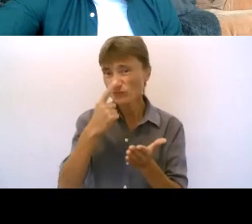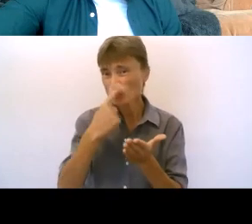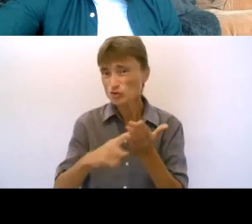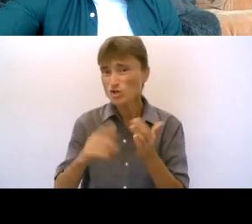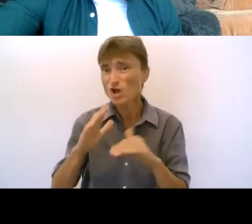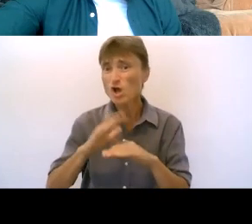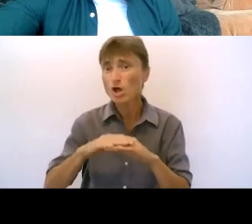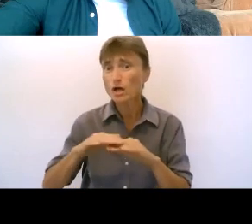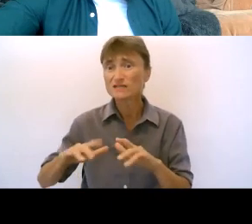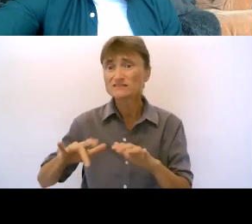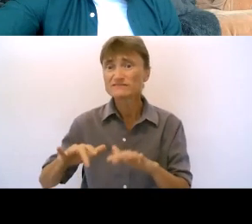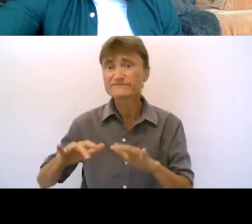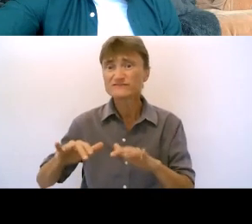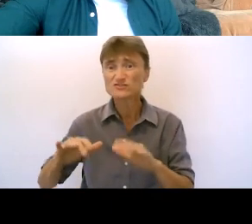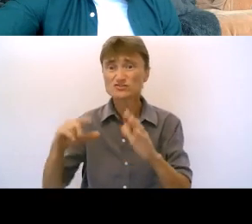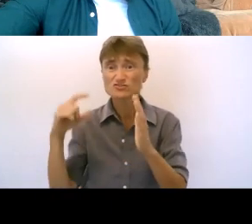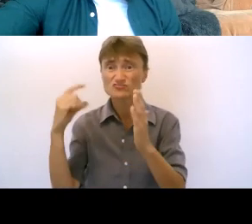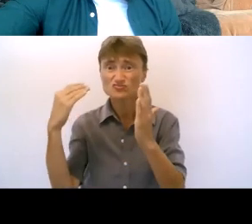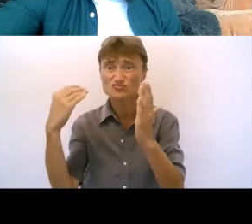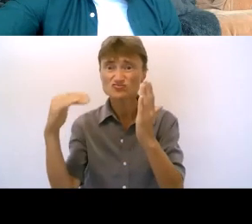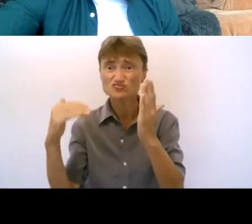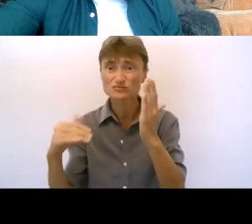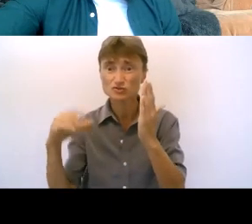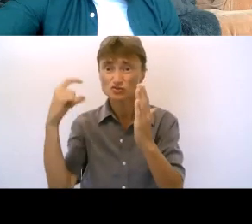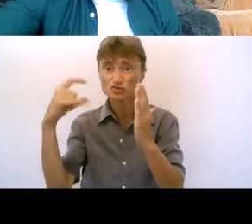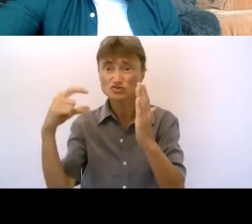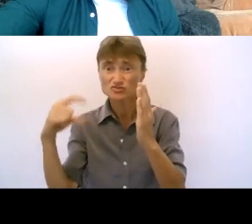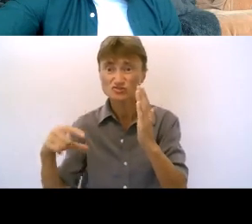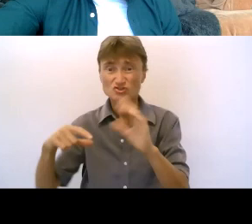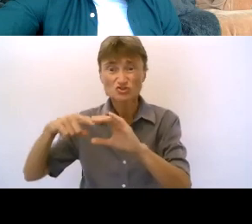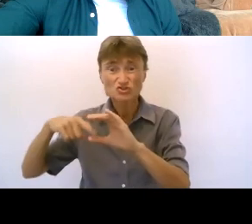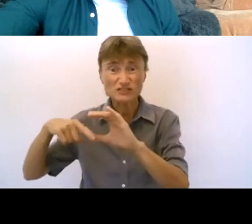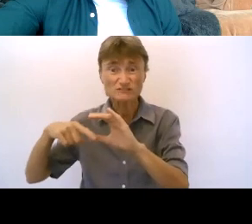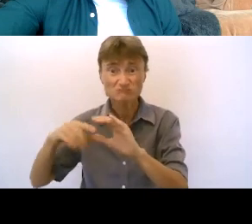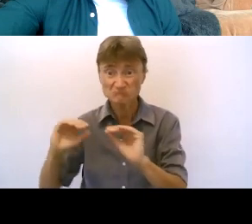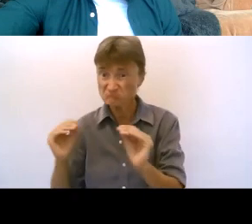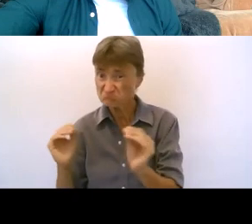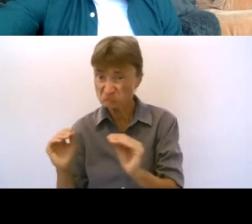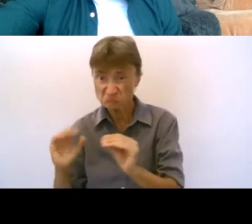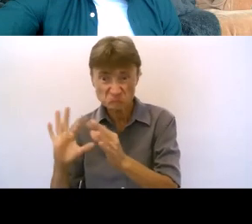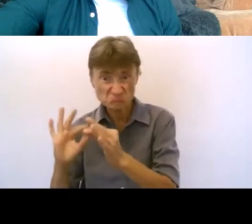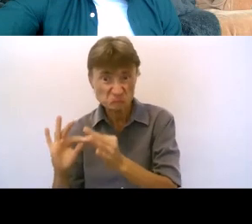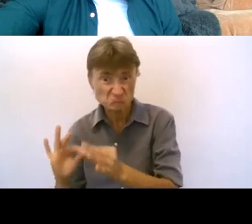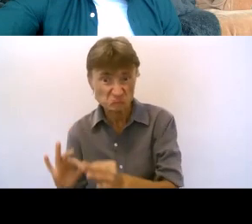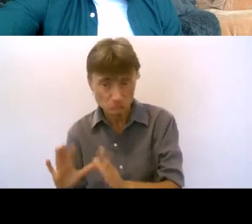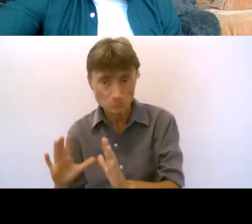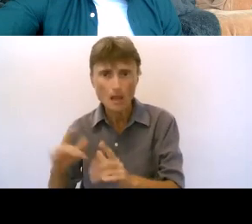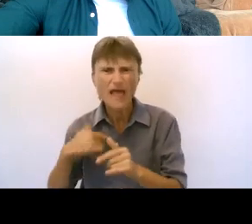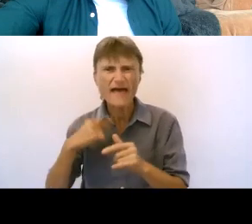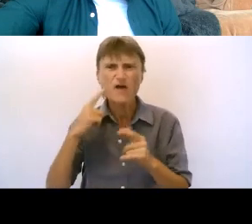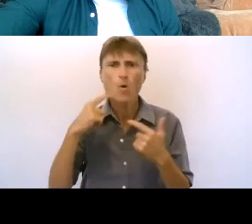anything there. So, I will end this call, and again, extend